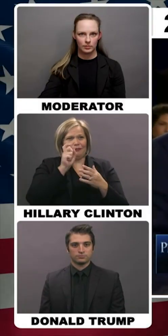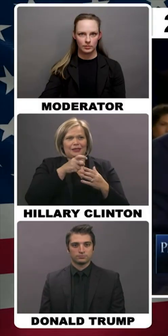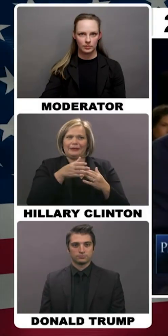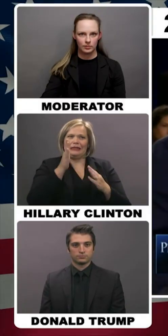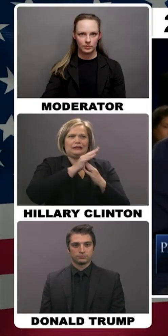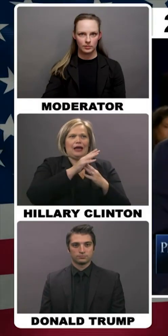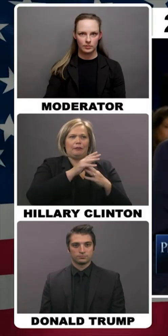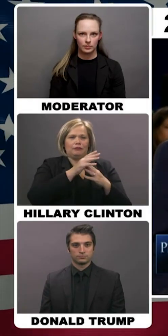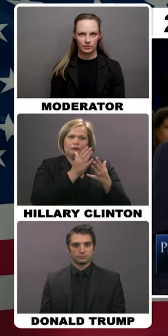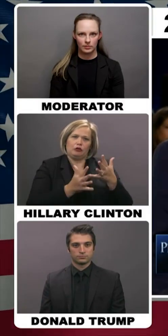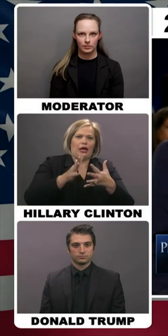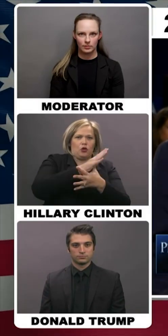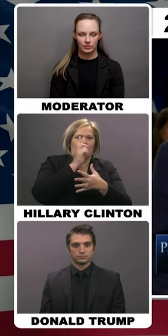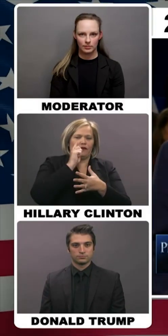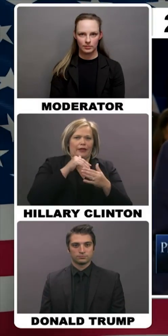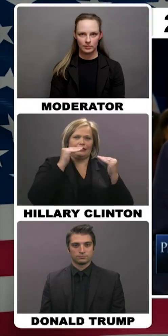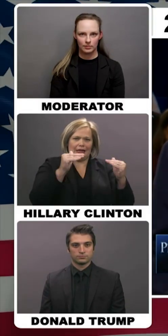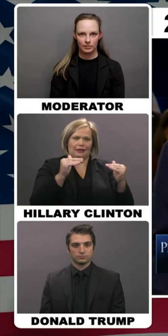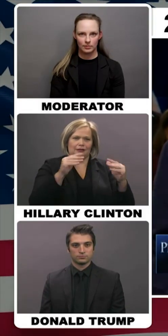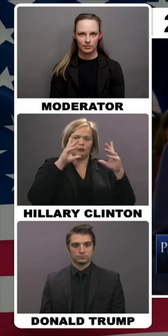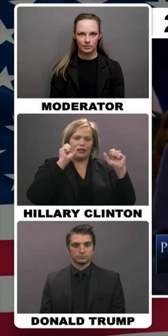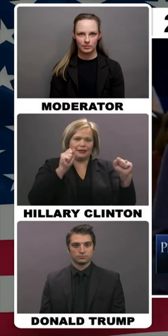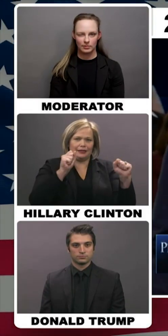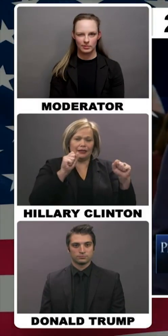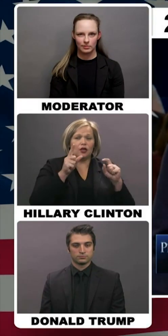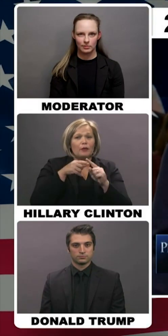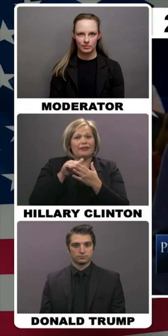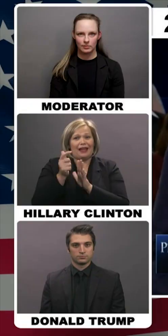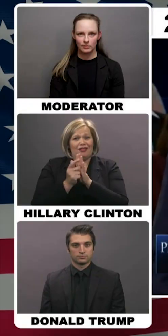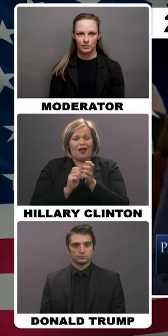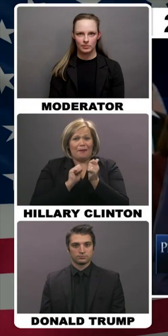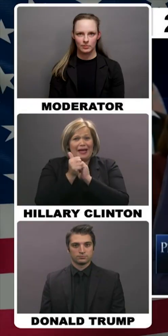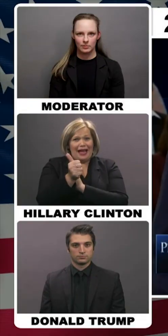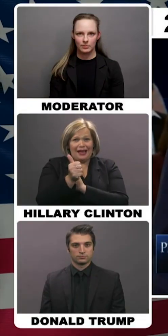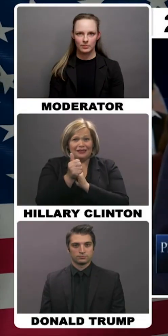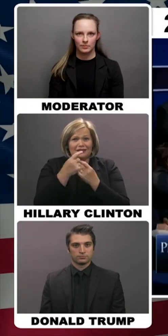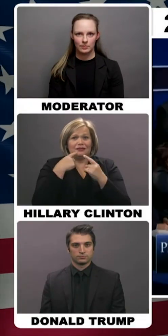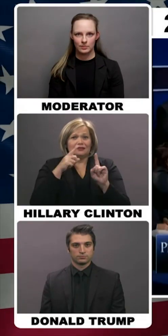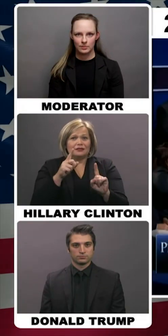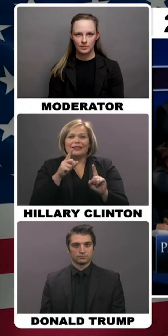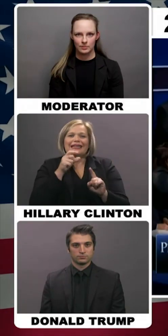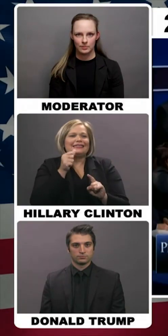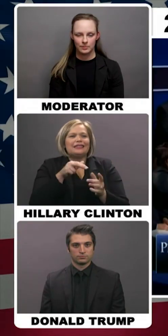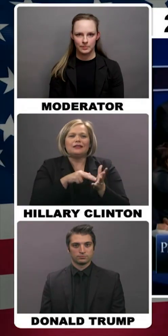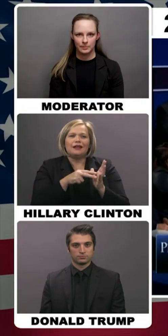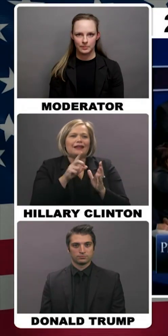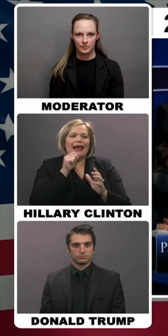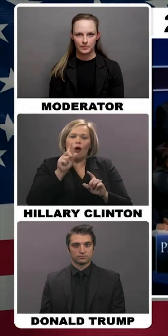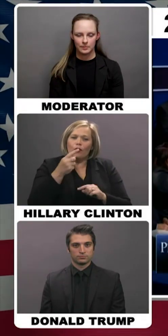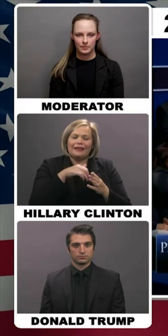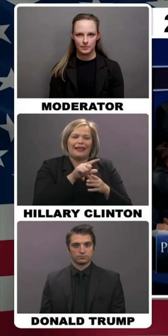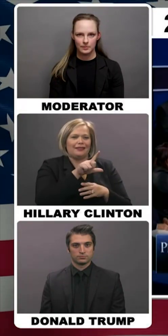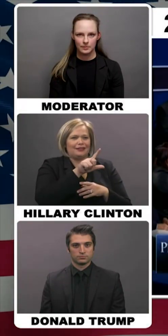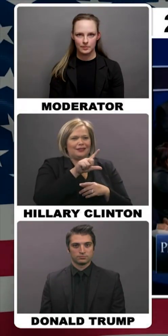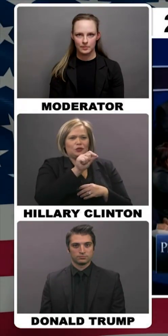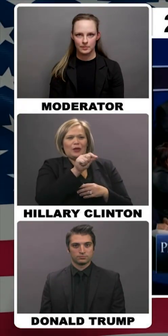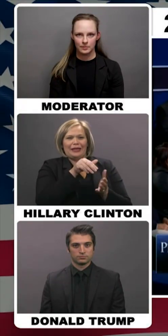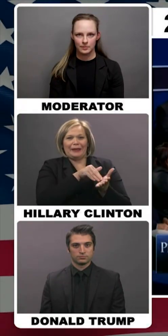When the Affordable Care Act passed, it wasn't just that 20 million people got insurance who didn't have it before, but that in and of itself was a good thing.